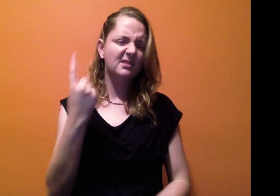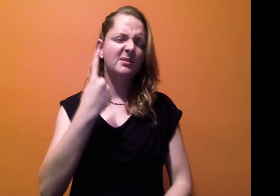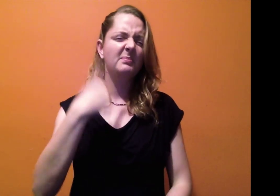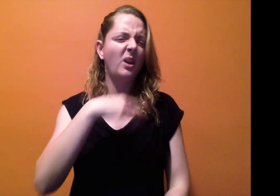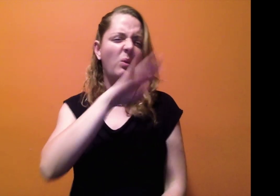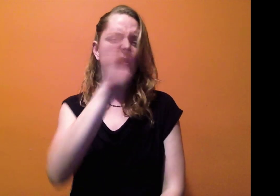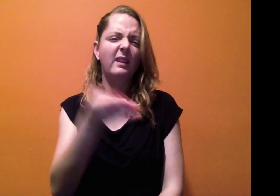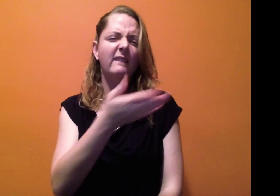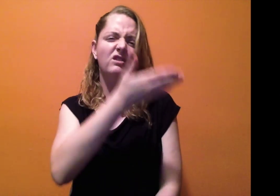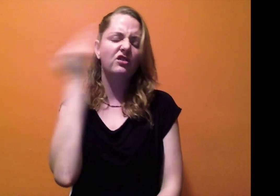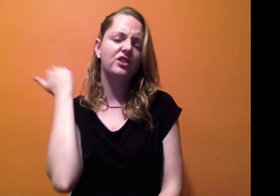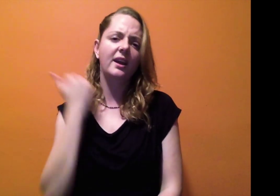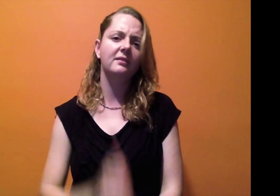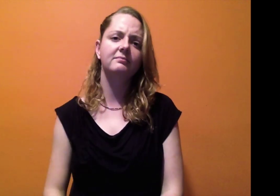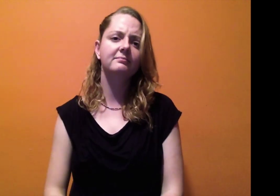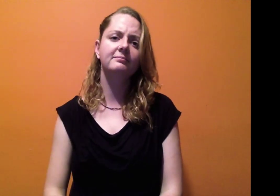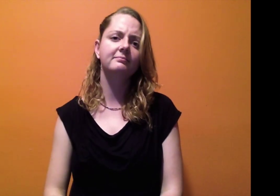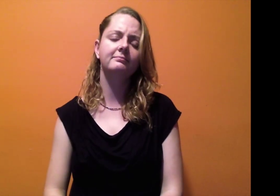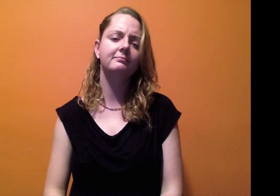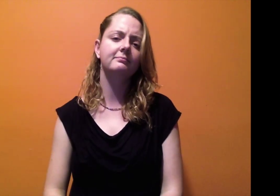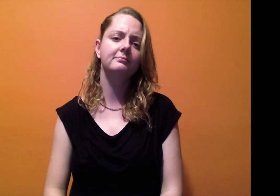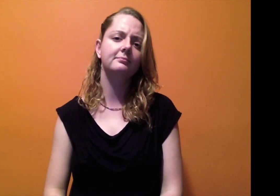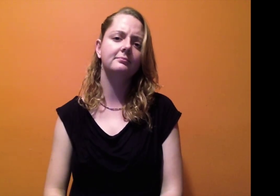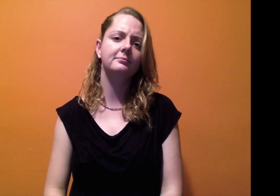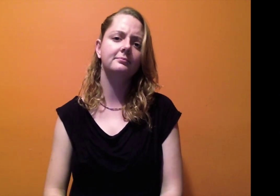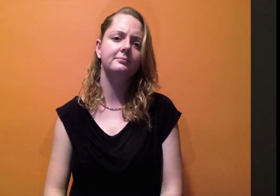is something I will never forget.